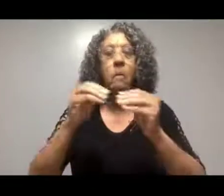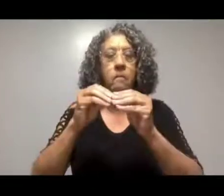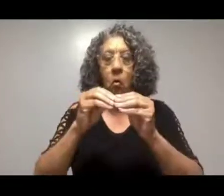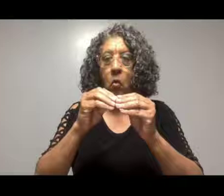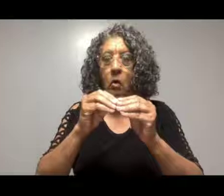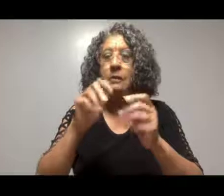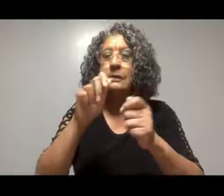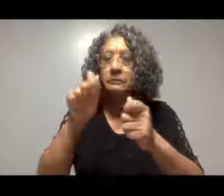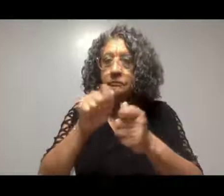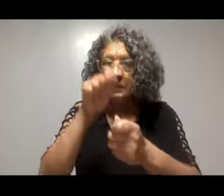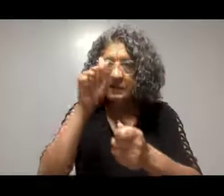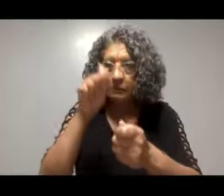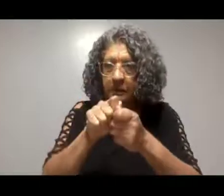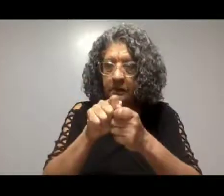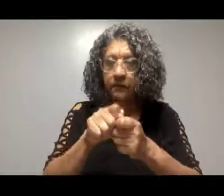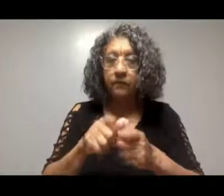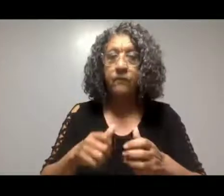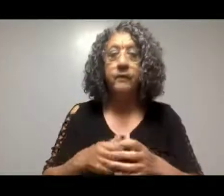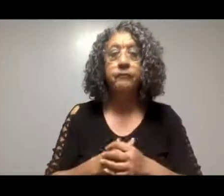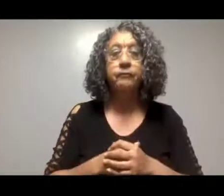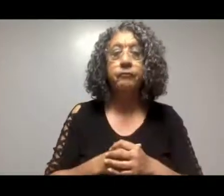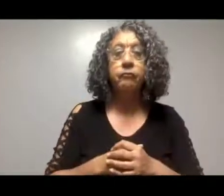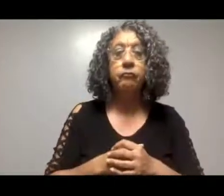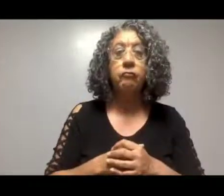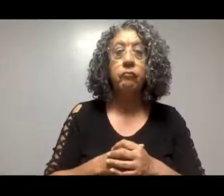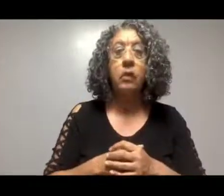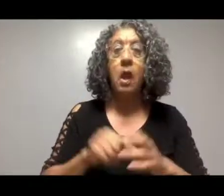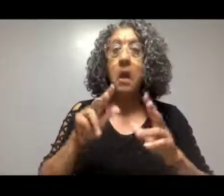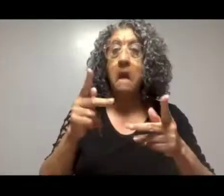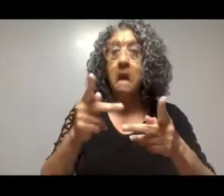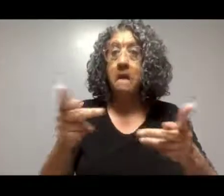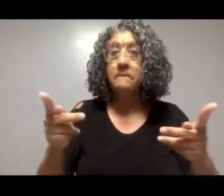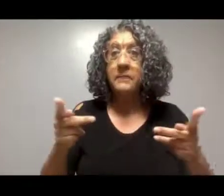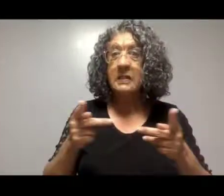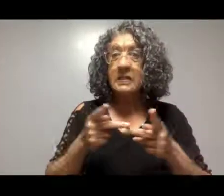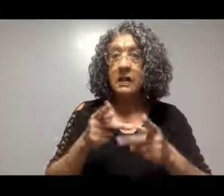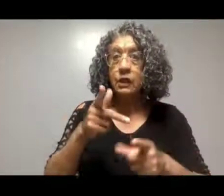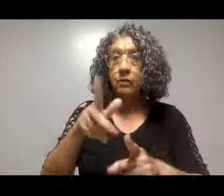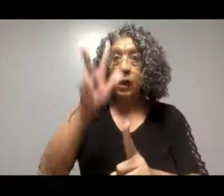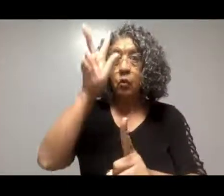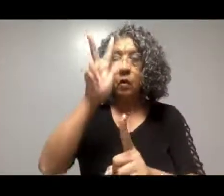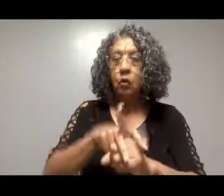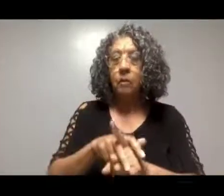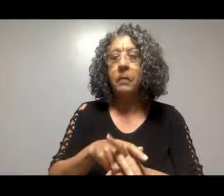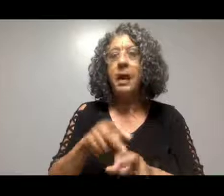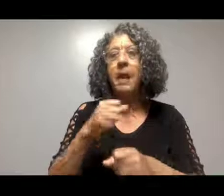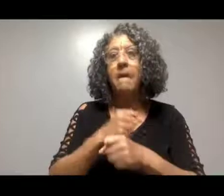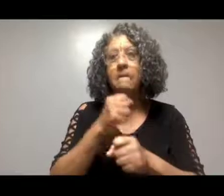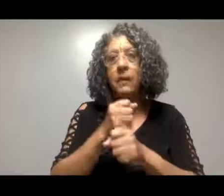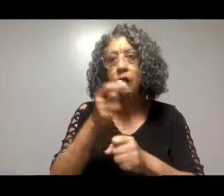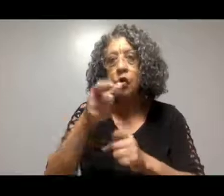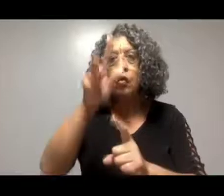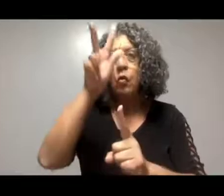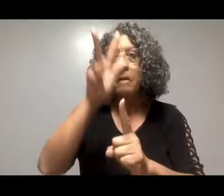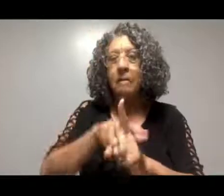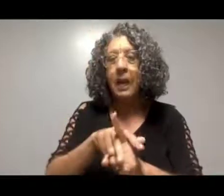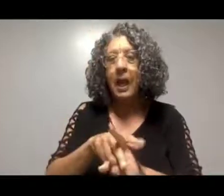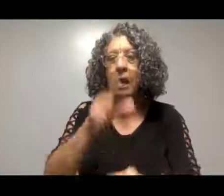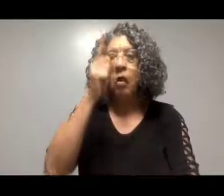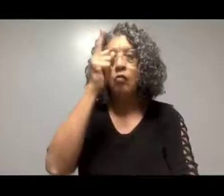put anything less or more. You could put the exact amount they are offering the job.